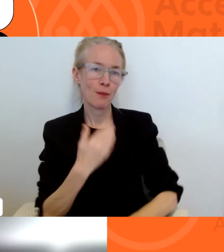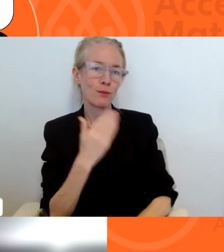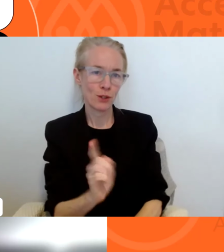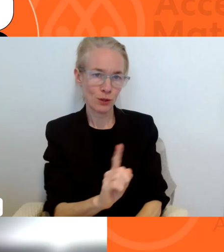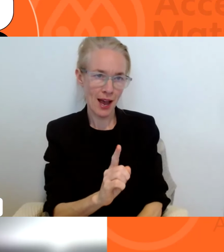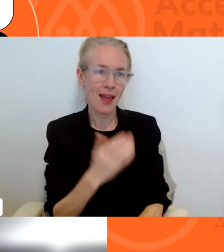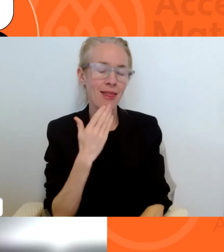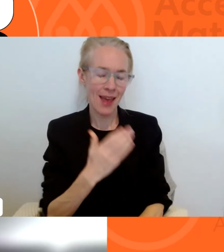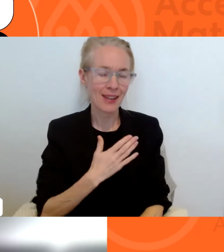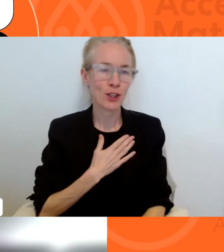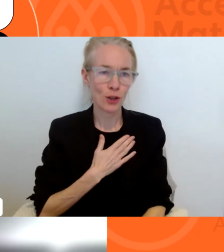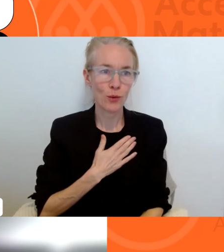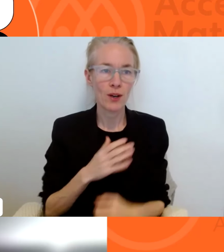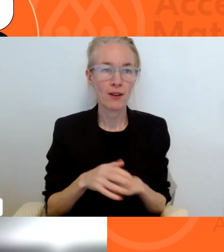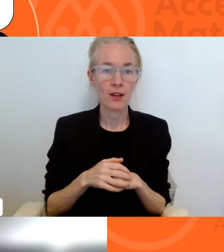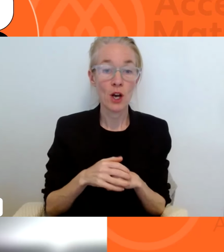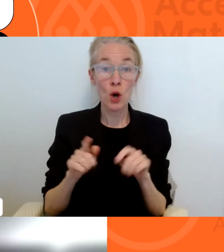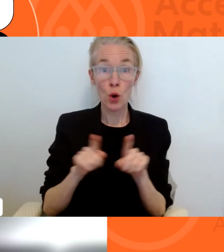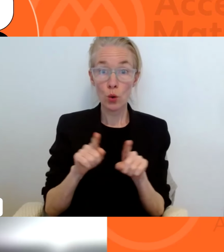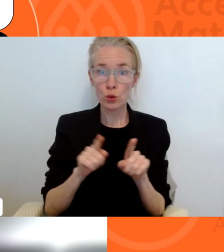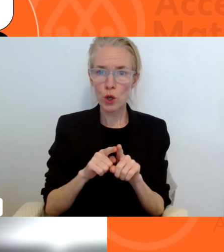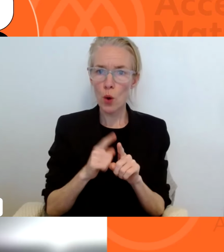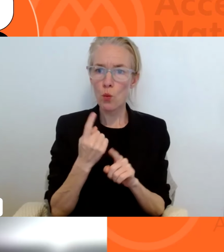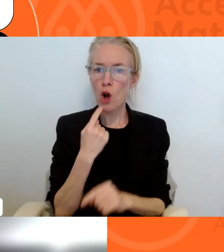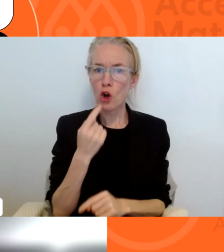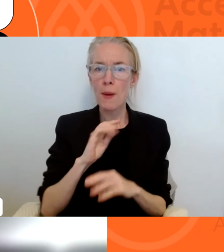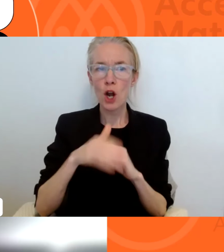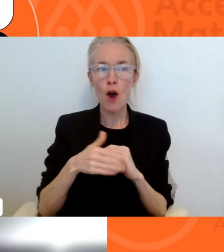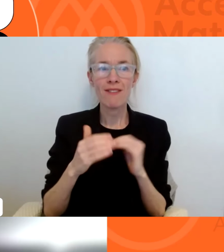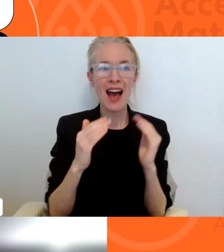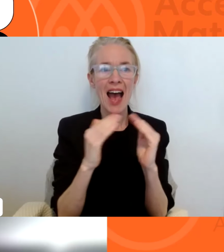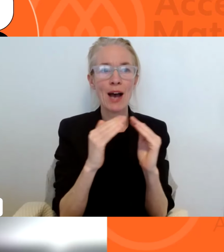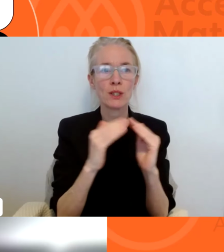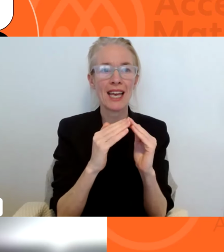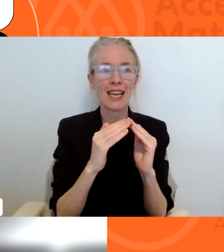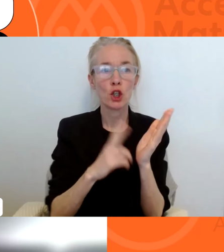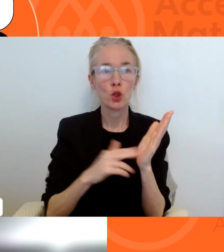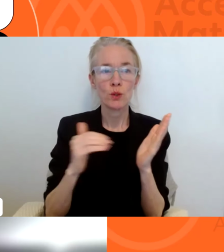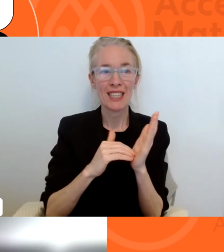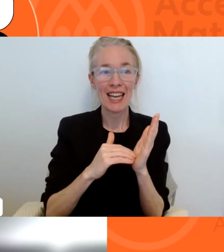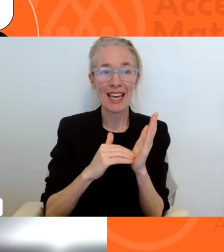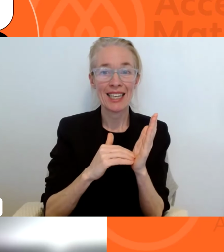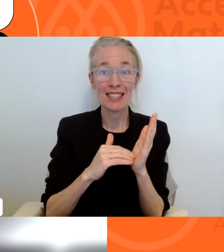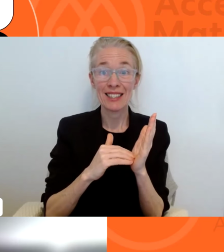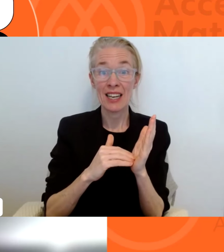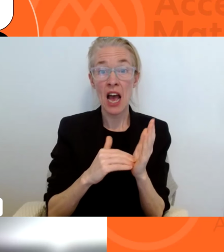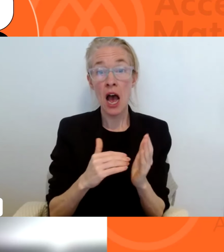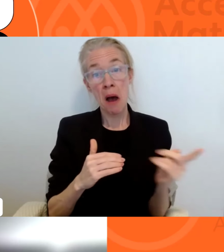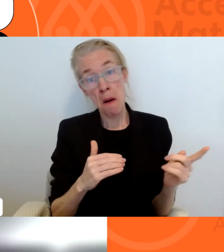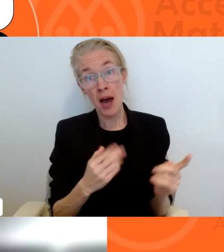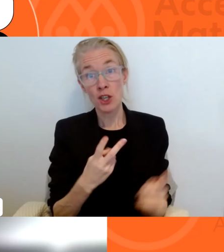just commenting on the Kainga Ora; ideally should be 100% because